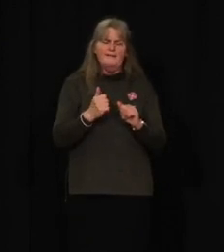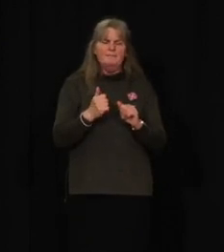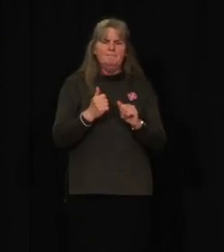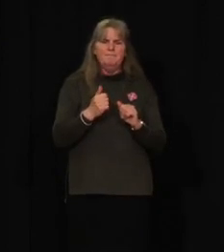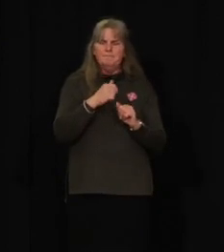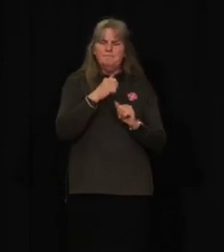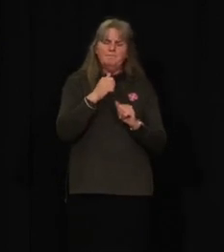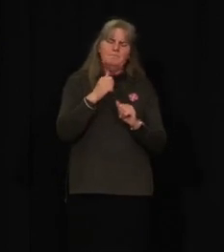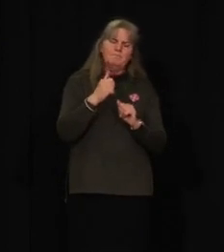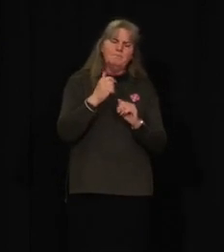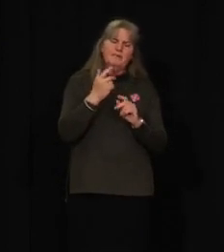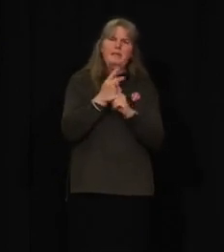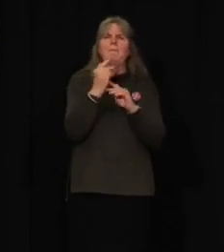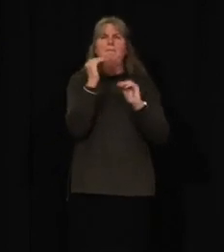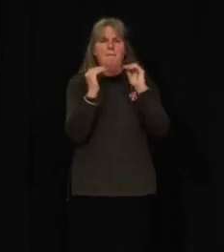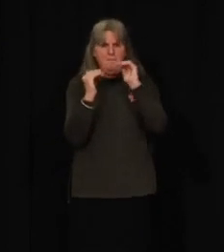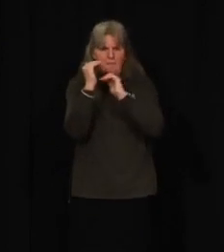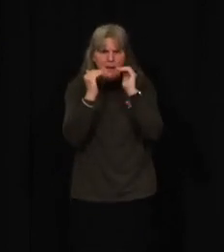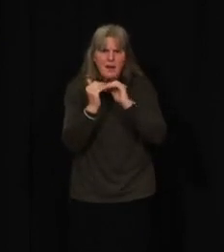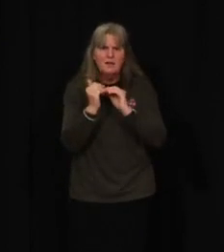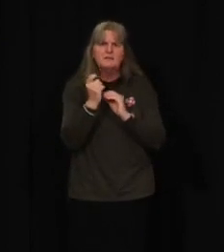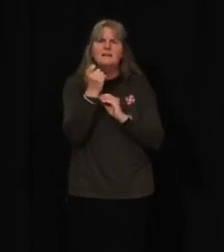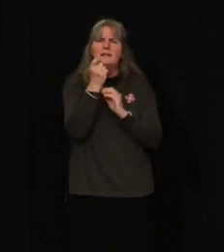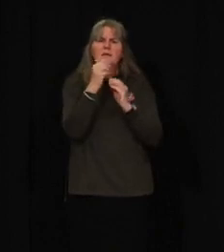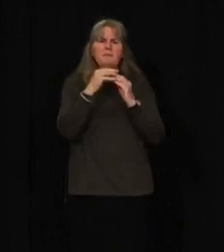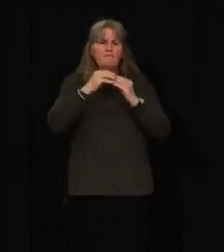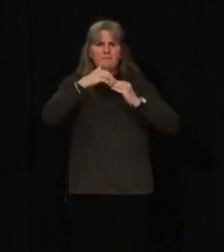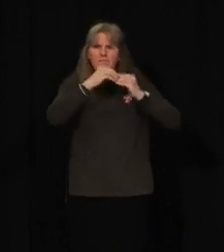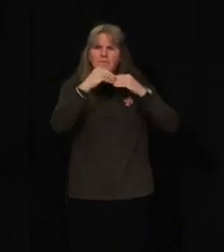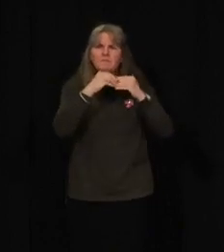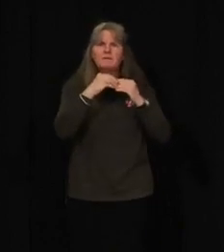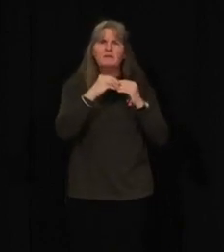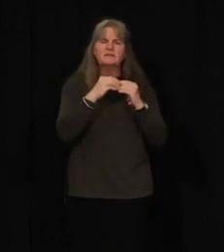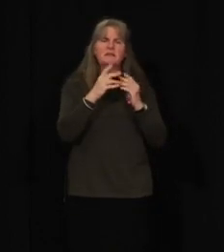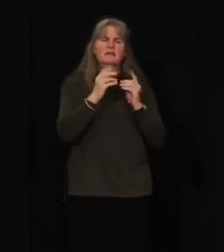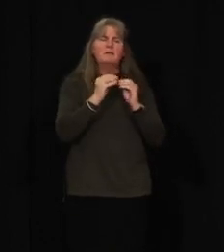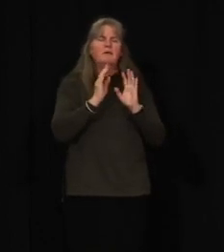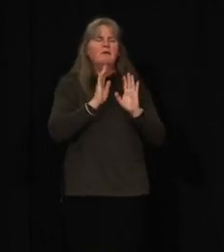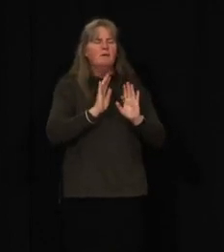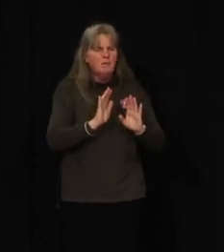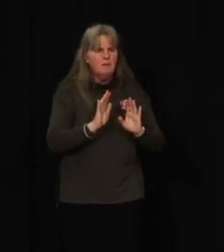appropriate balance. Giving a little bit of slack or relief for people who really